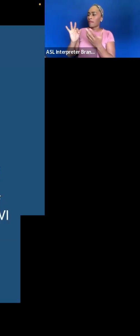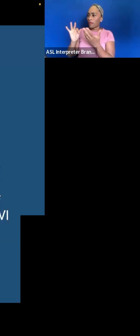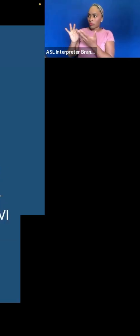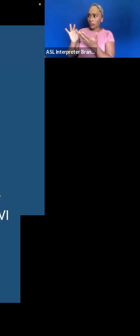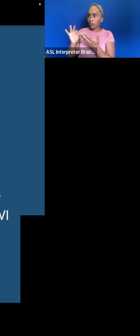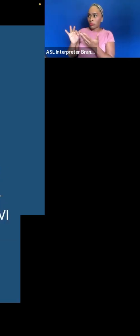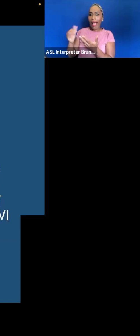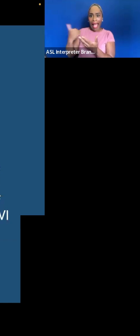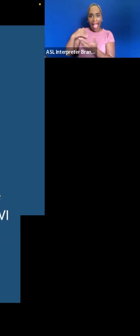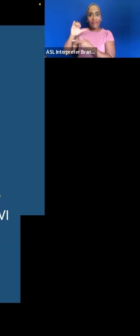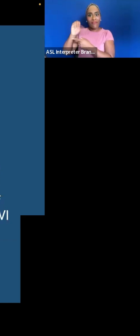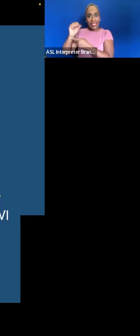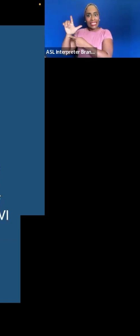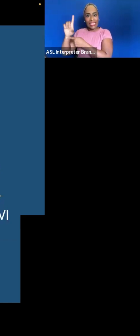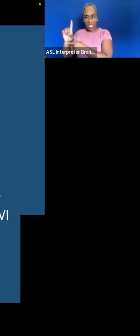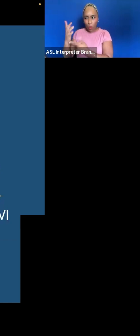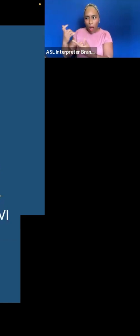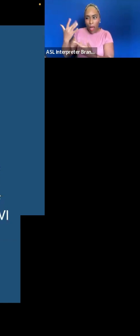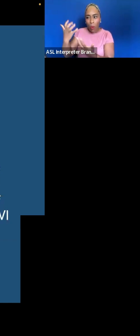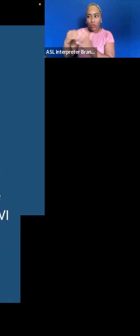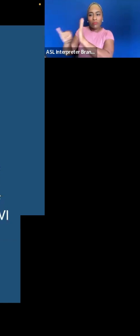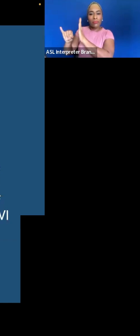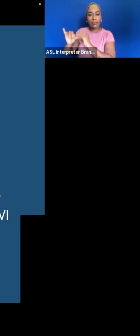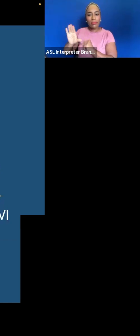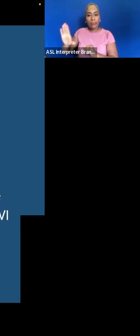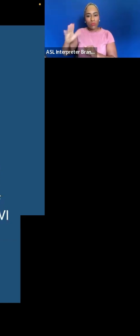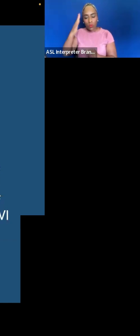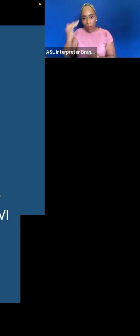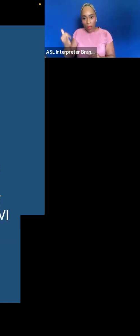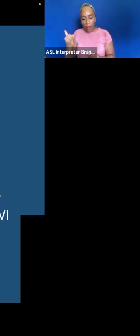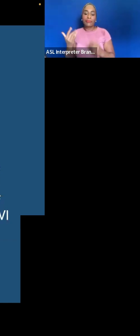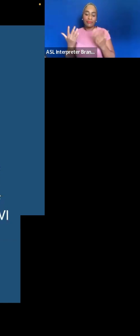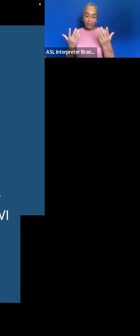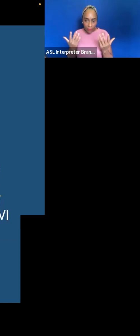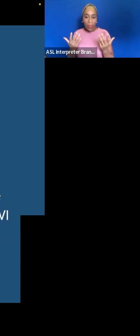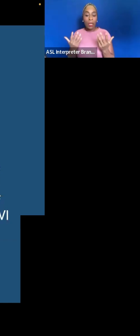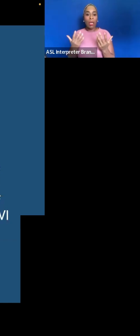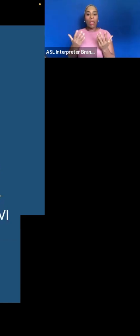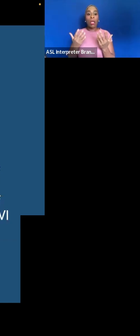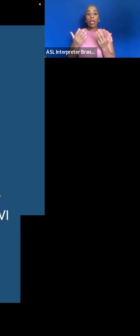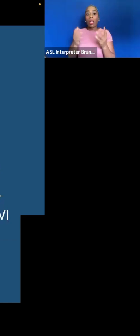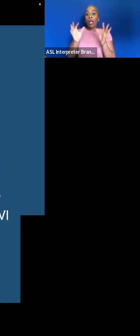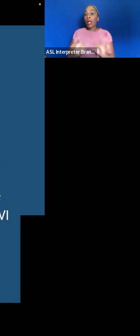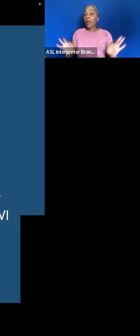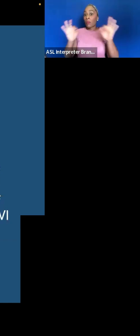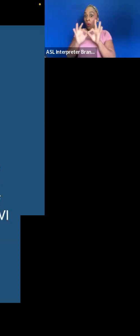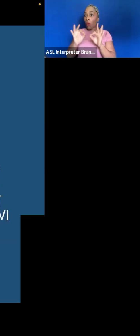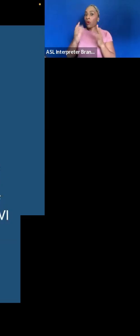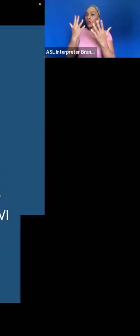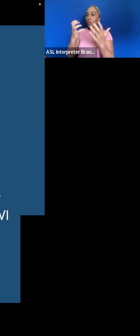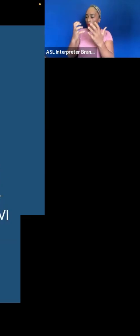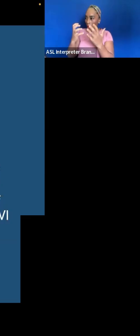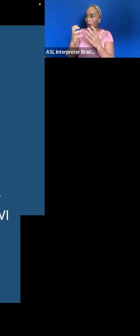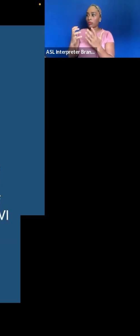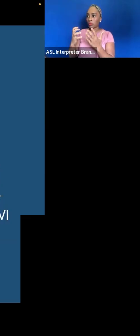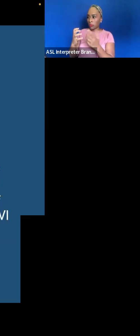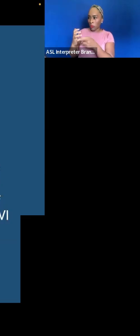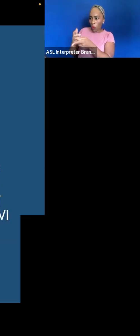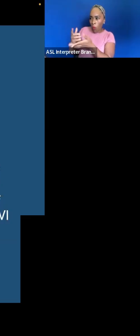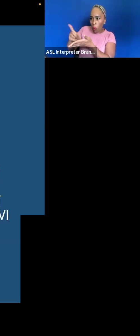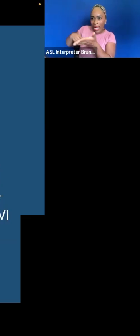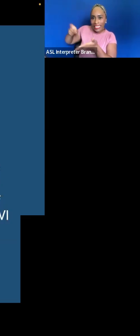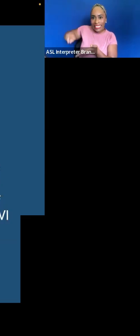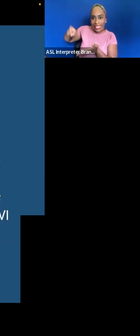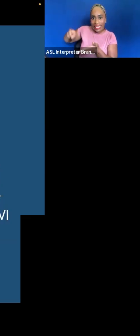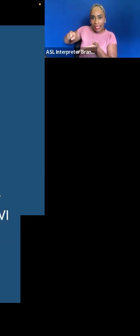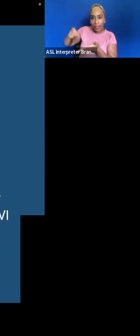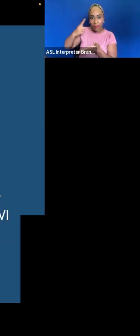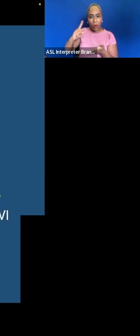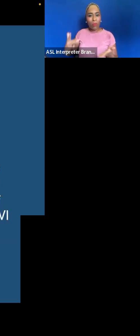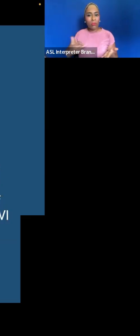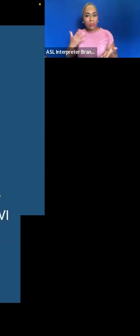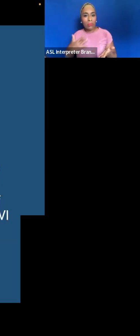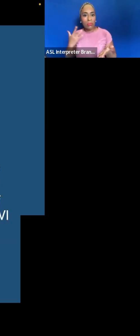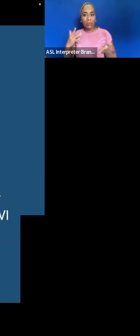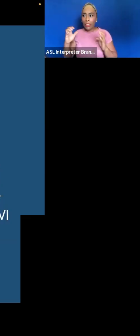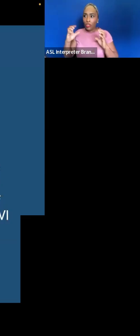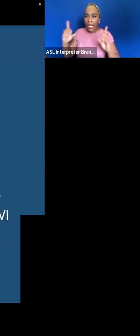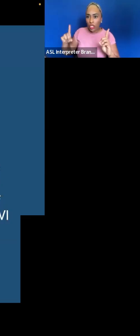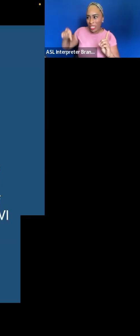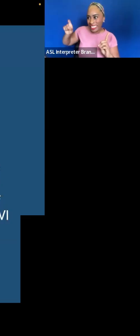Well, the first thing is because we want to be able to provide appropriate, you know, emotional and educational accommodations and strategies, right?